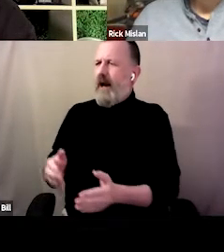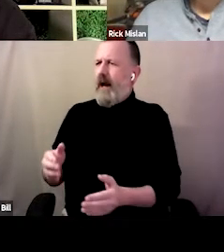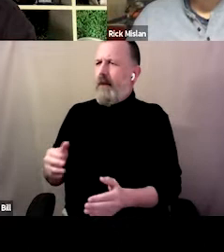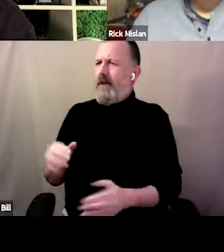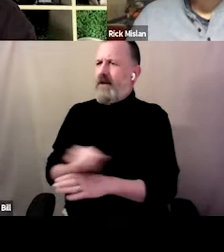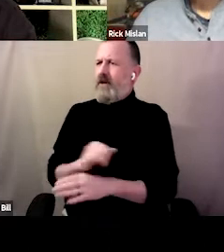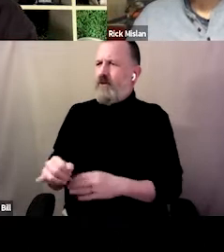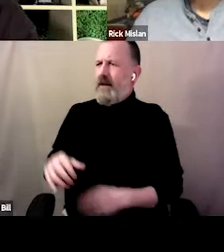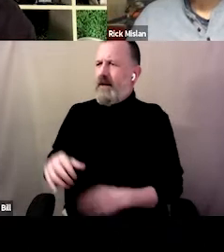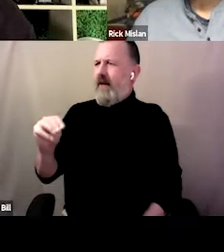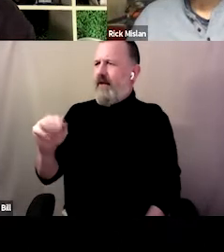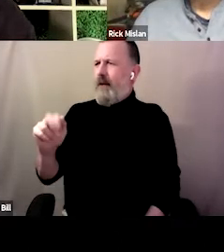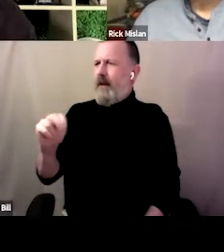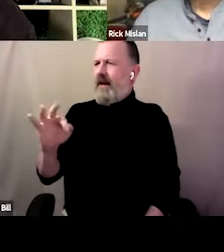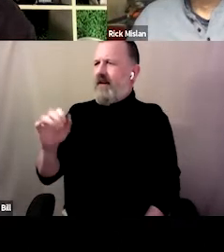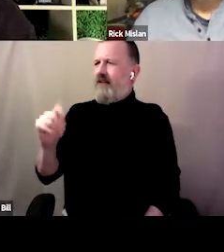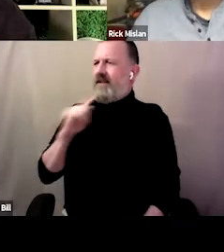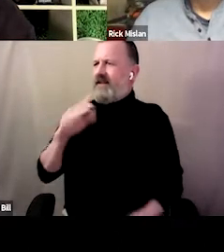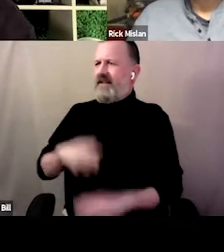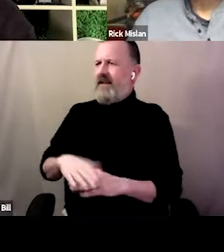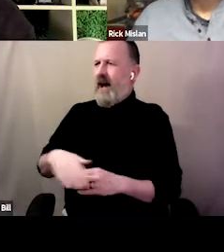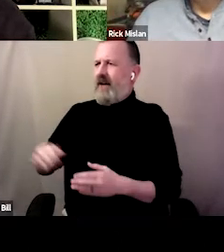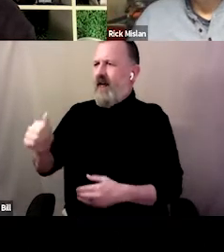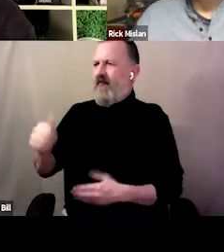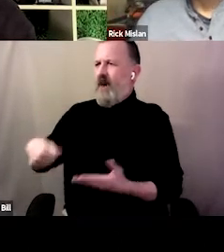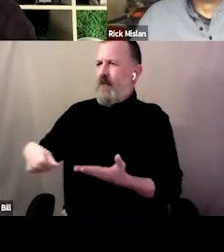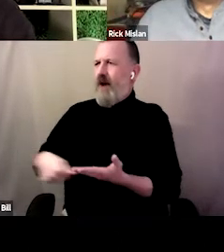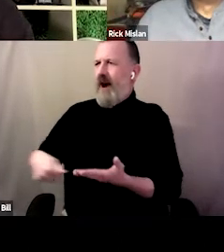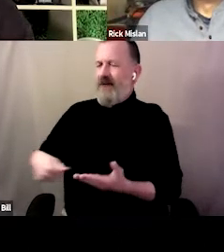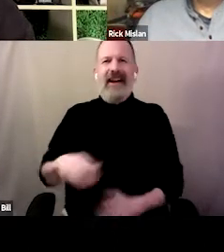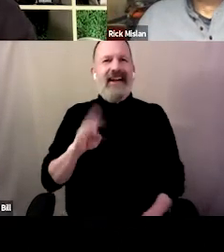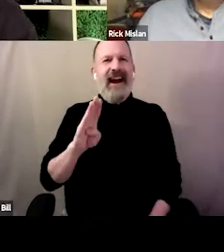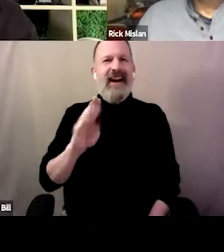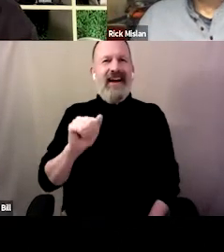CalebBarlow: Yeah, yeah. The back to file. Yes. So this is the really scary thing that